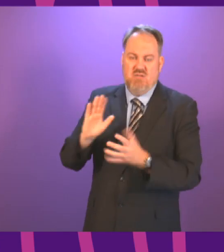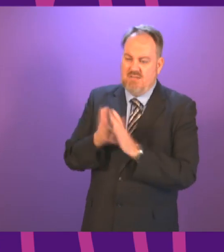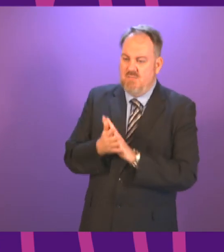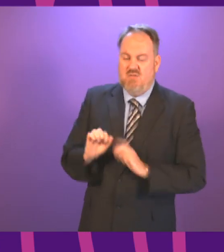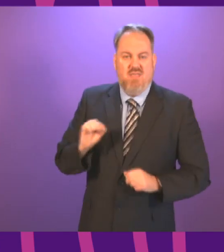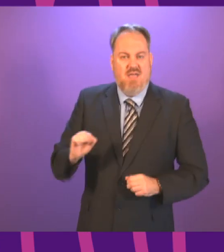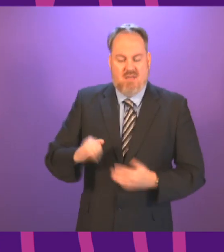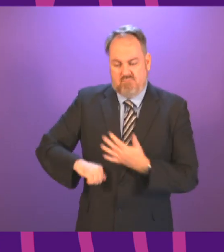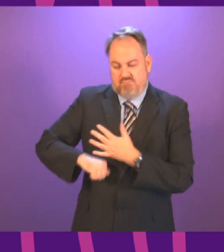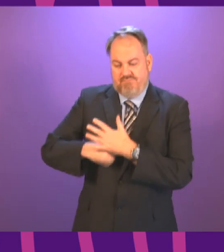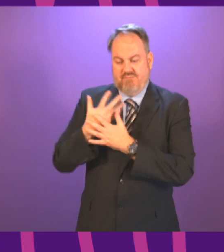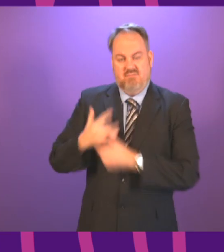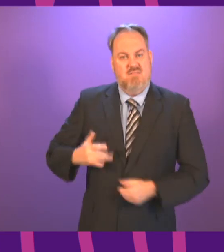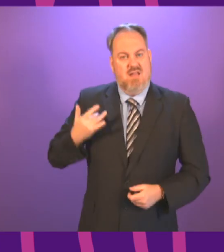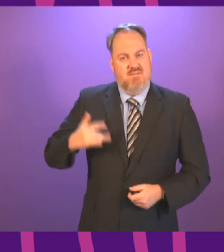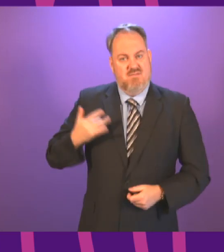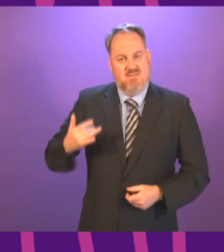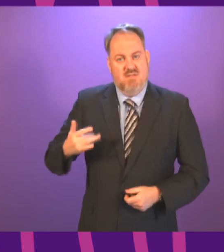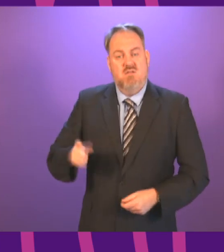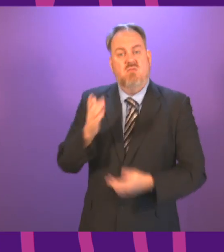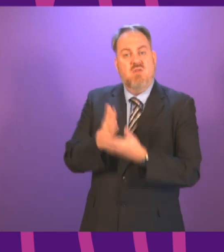to them, and we must avoid that as far as possible.